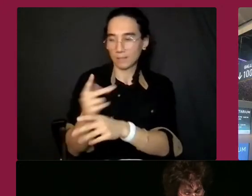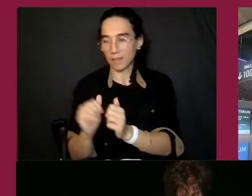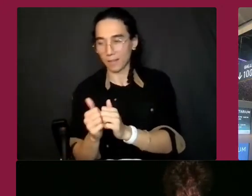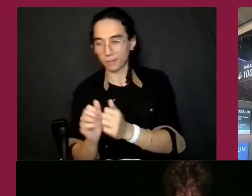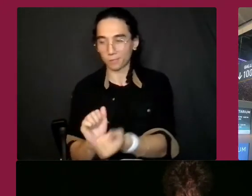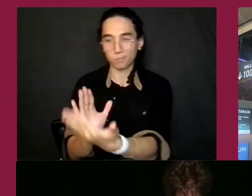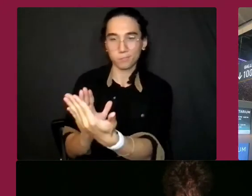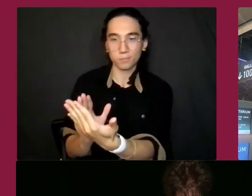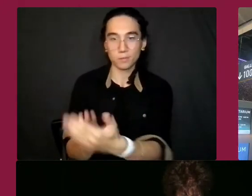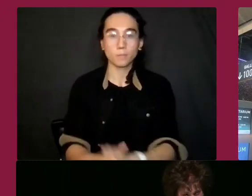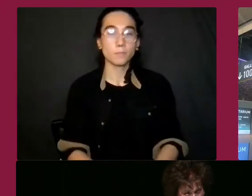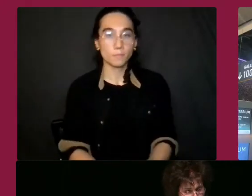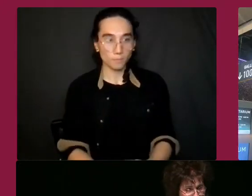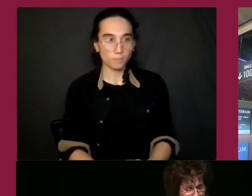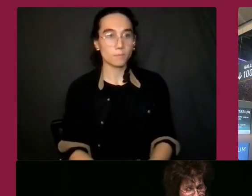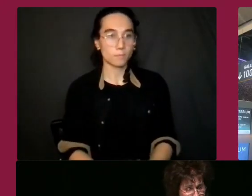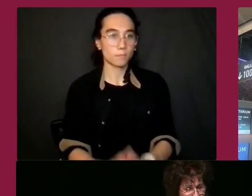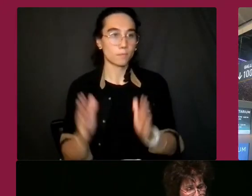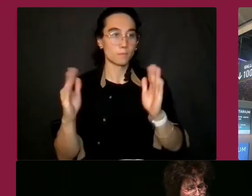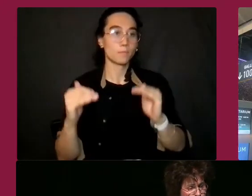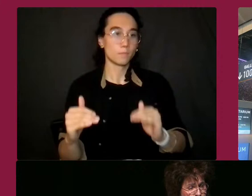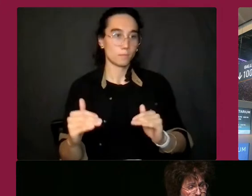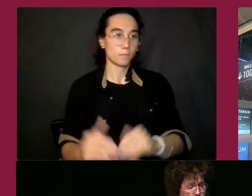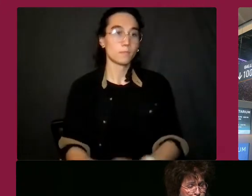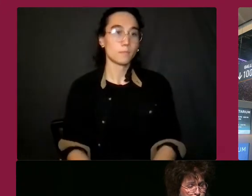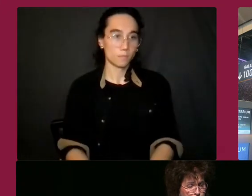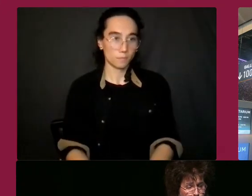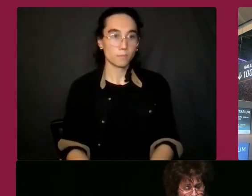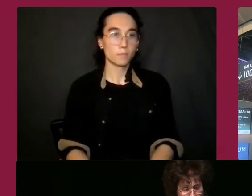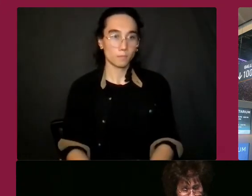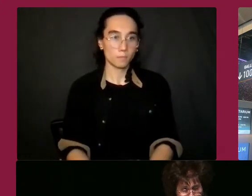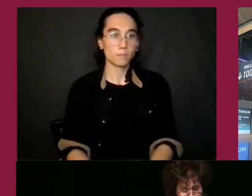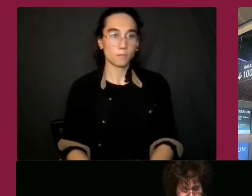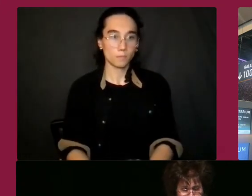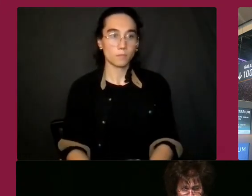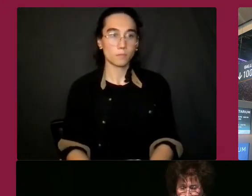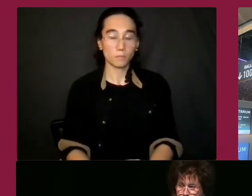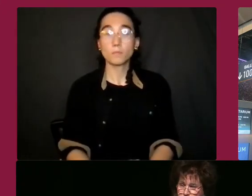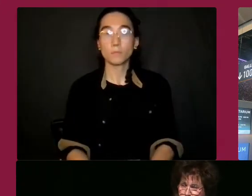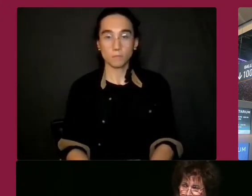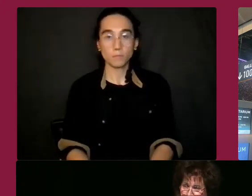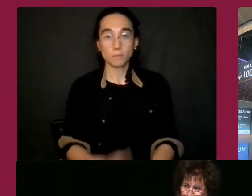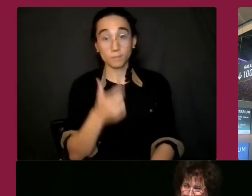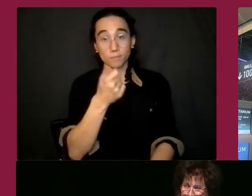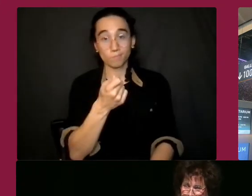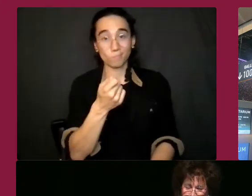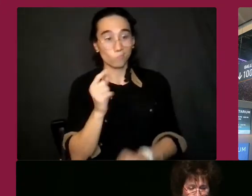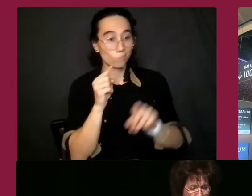Interestingly enough, if you go into the Aerospace Museum of the Smithsonian